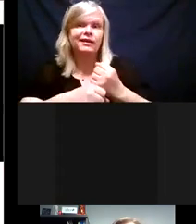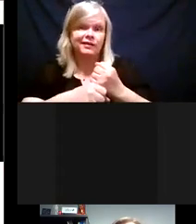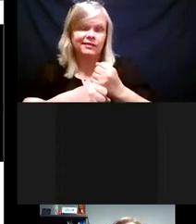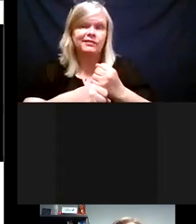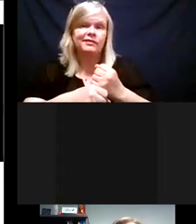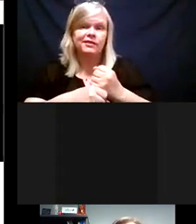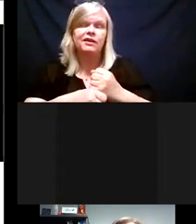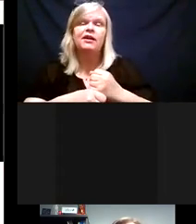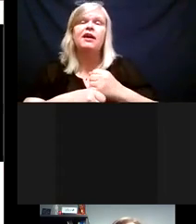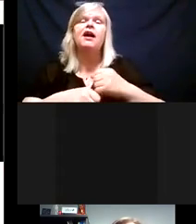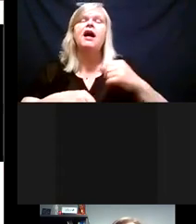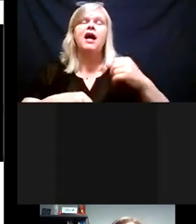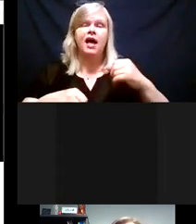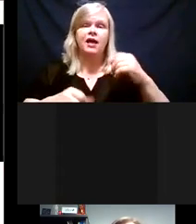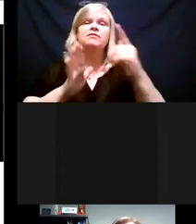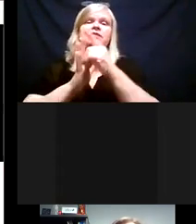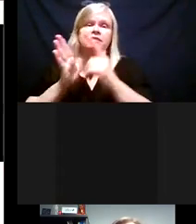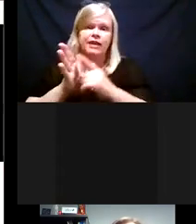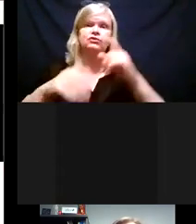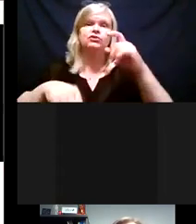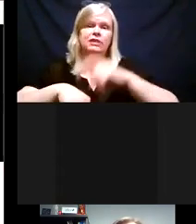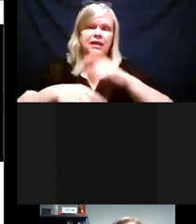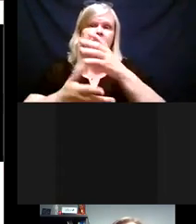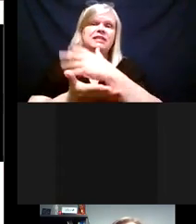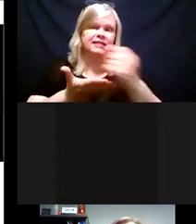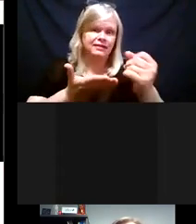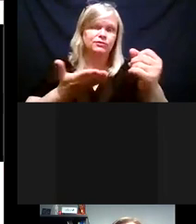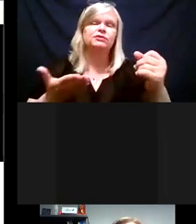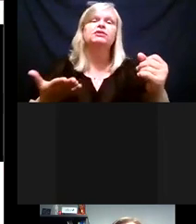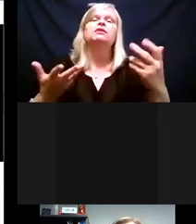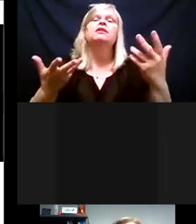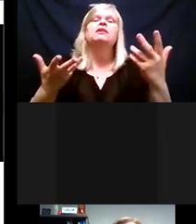PERIOD. SO THAT BASICALLY CAME ABOUT